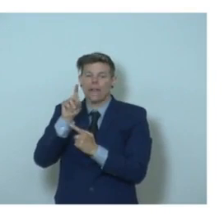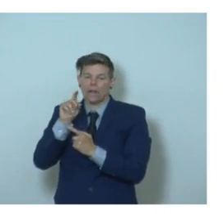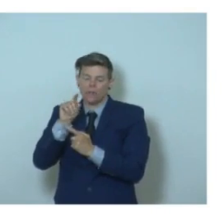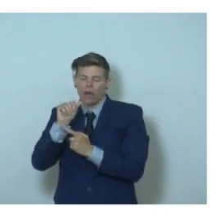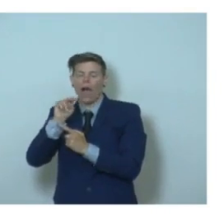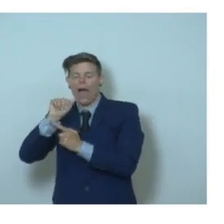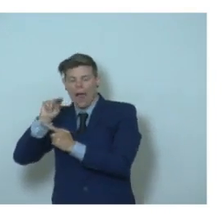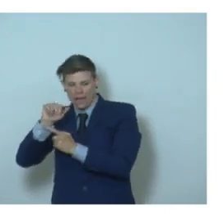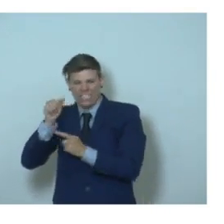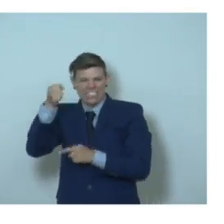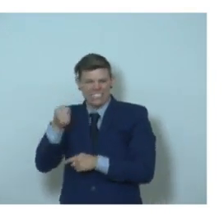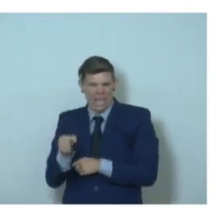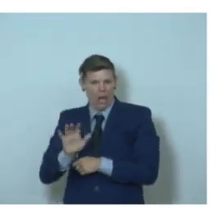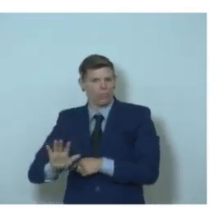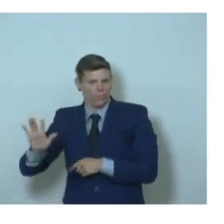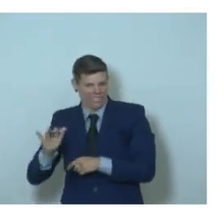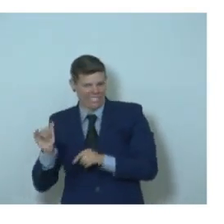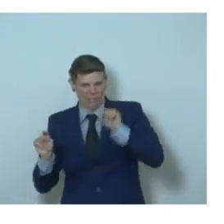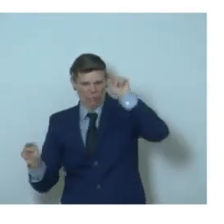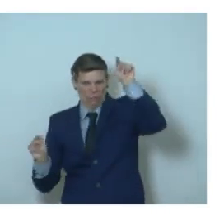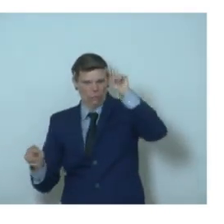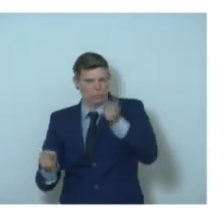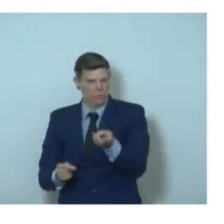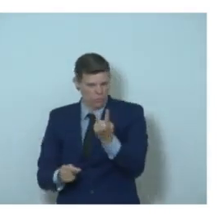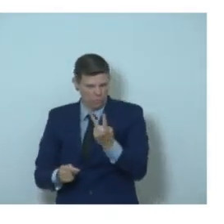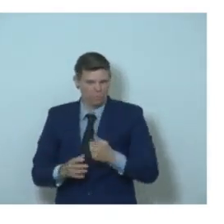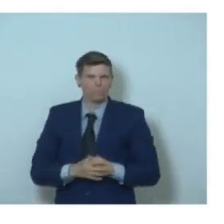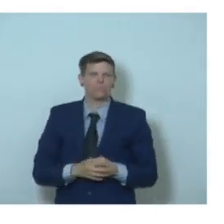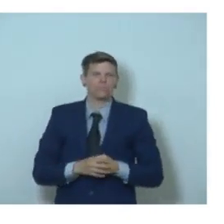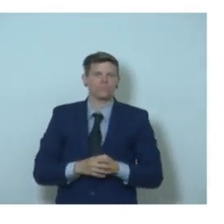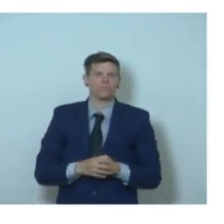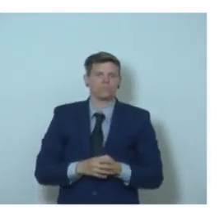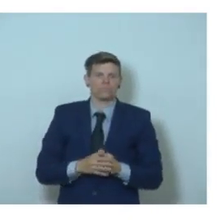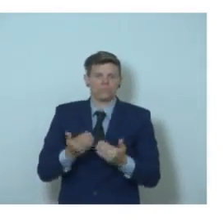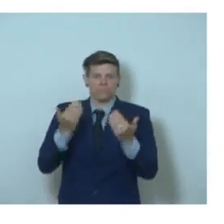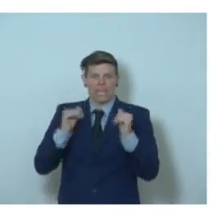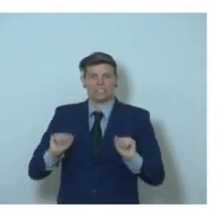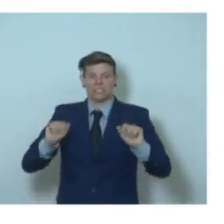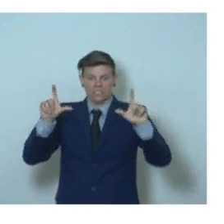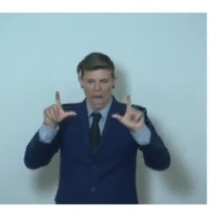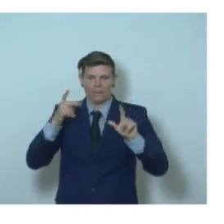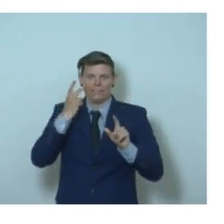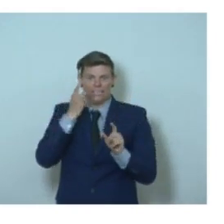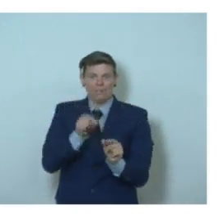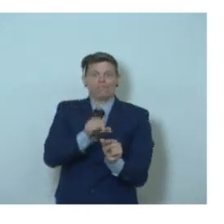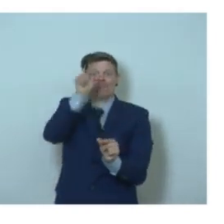CASES HIGH PREVALENCE OF CASES AND ALSO DONA ANA COUNTY AS WELL ON THE NEXT SLIDE.